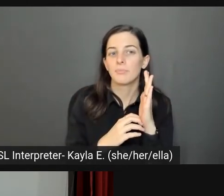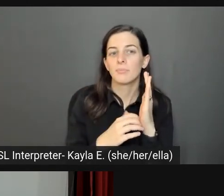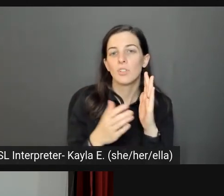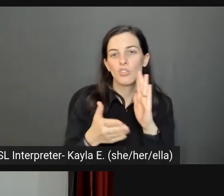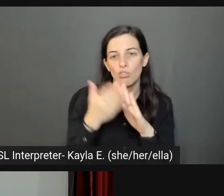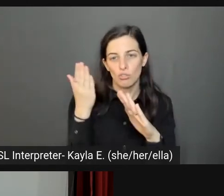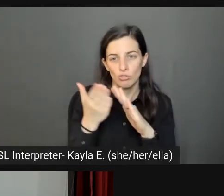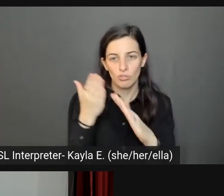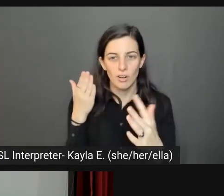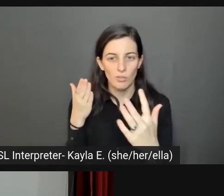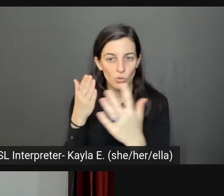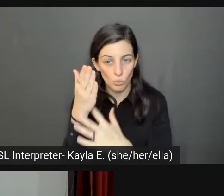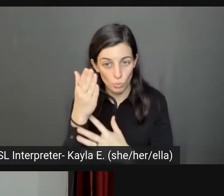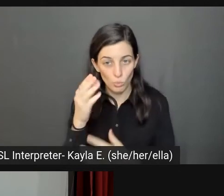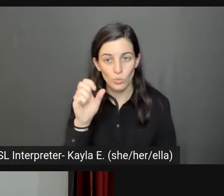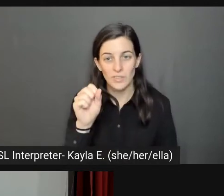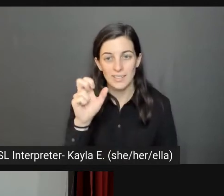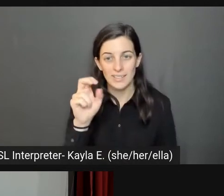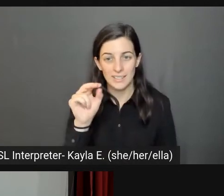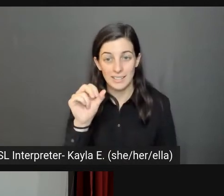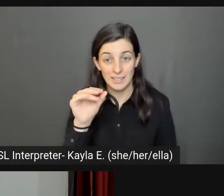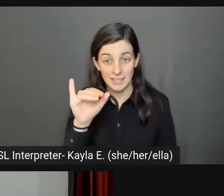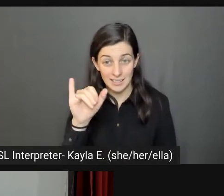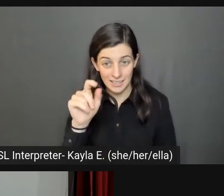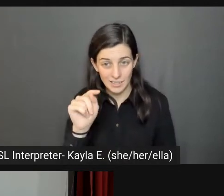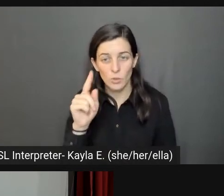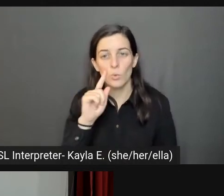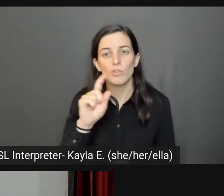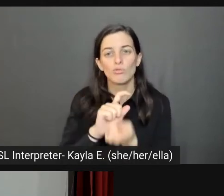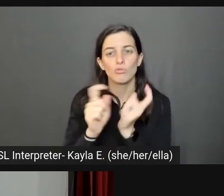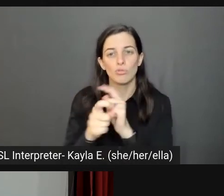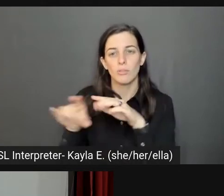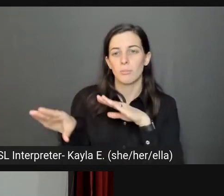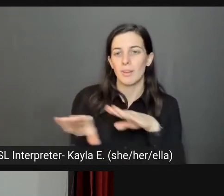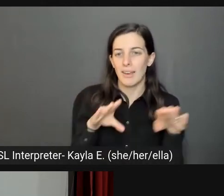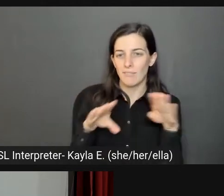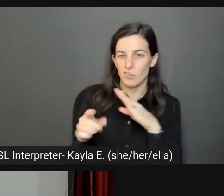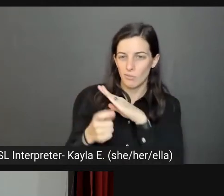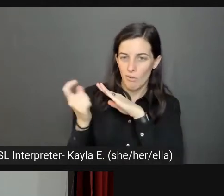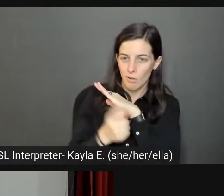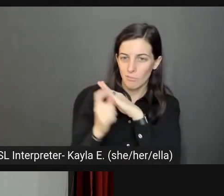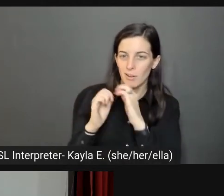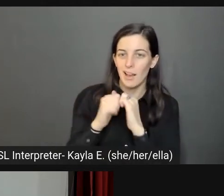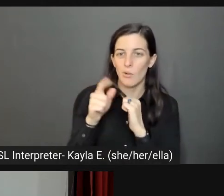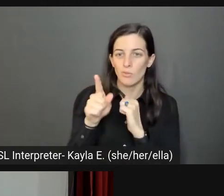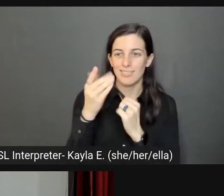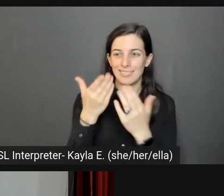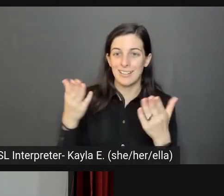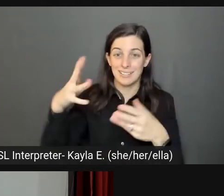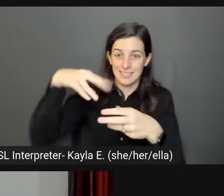Then we change the behavior in an automatic fashion of the elements so that we can test accessibility.